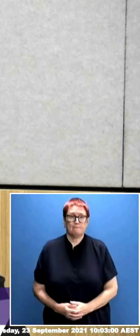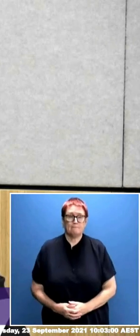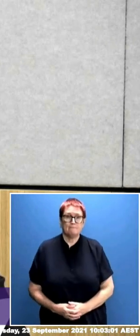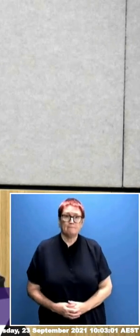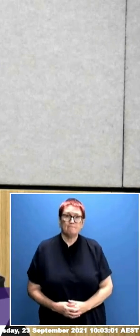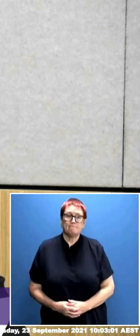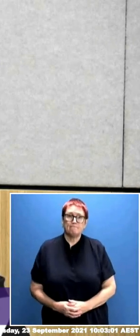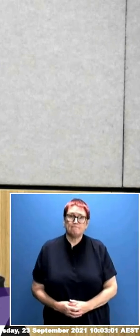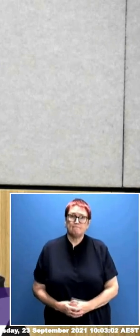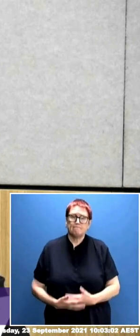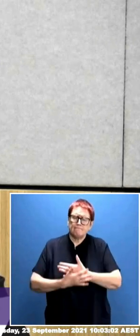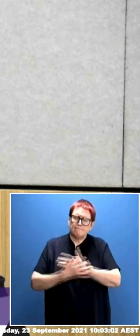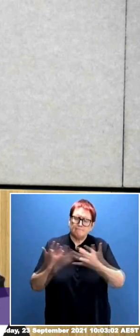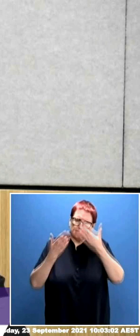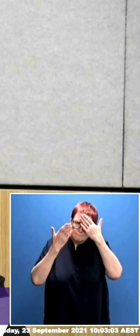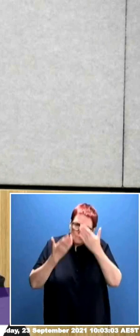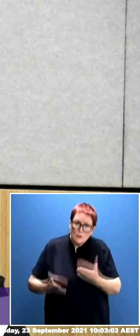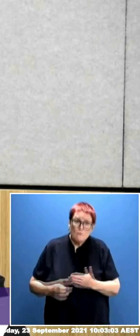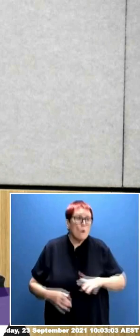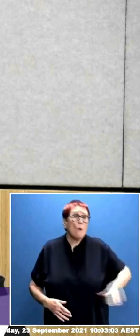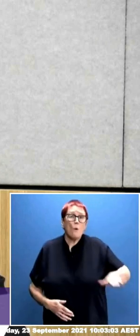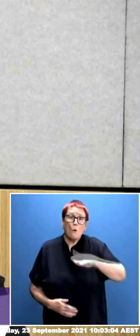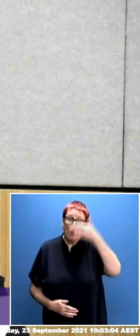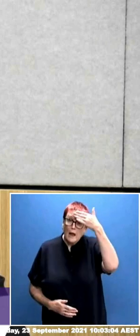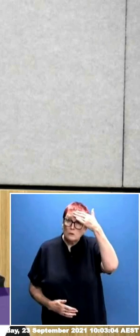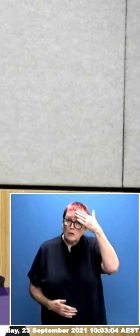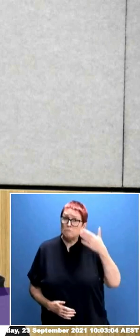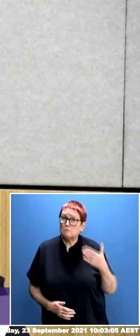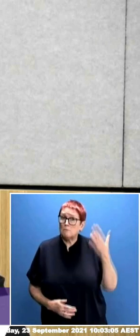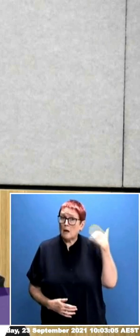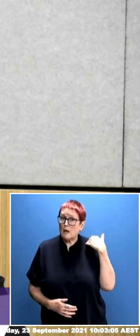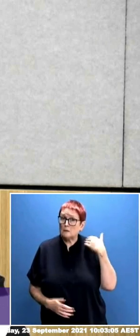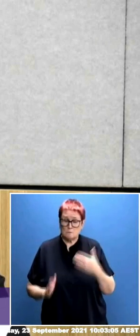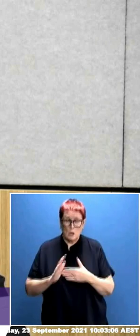We pay deep respects to all Elders past, present and future